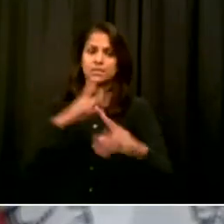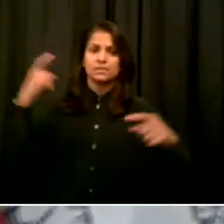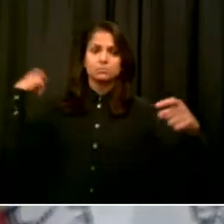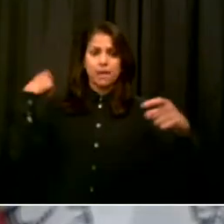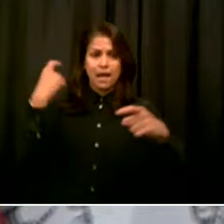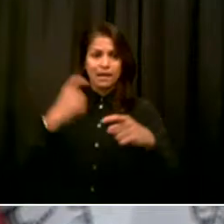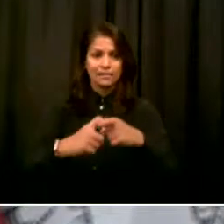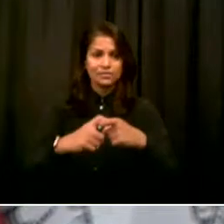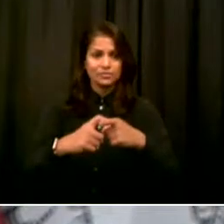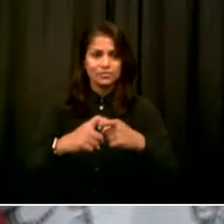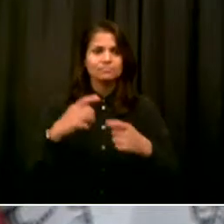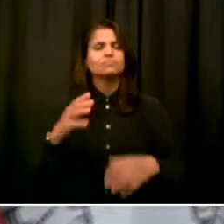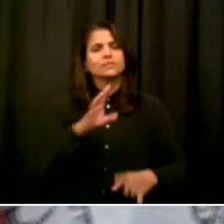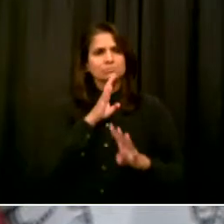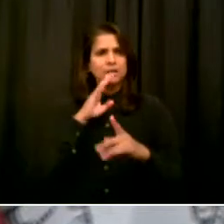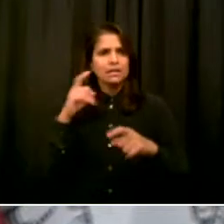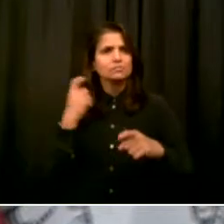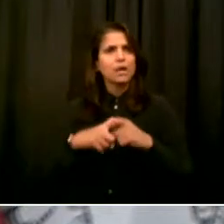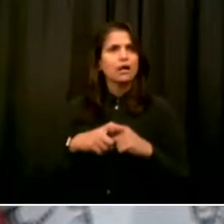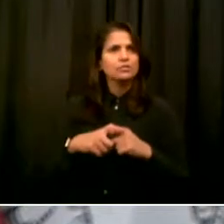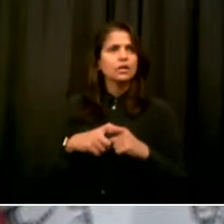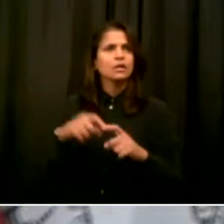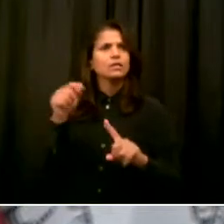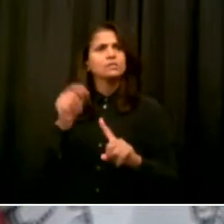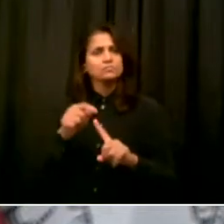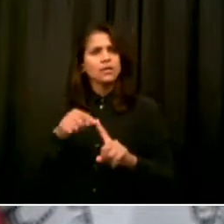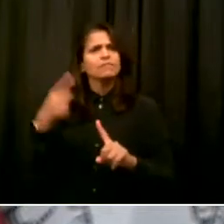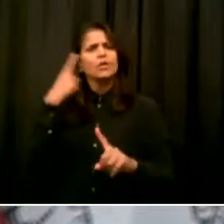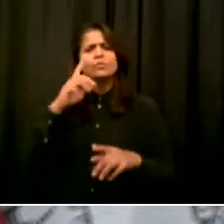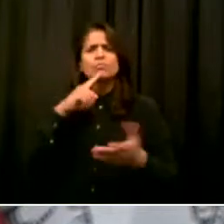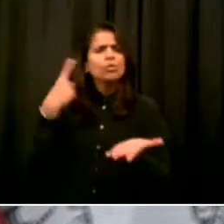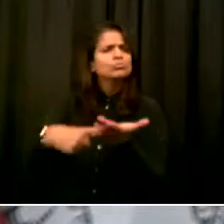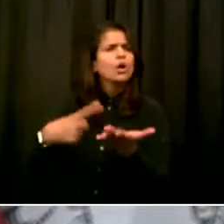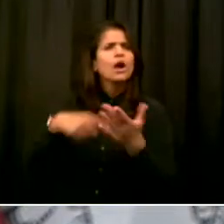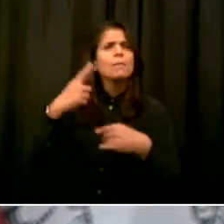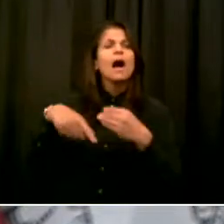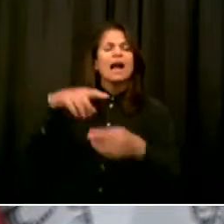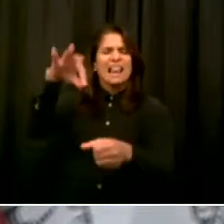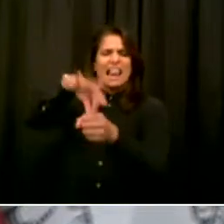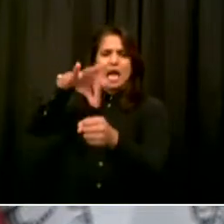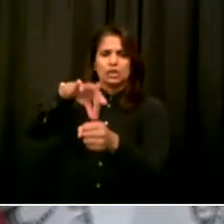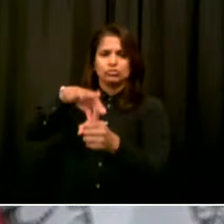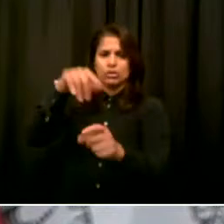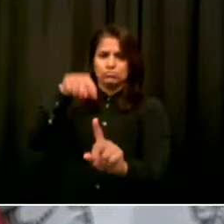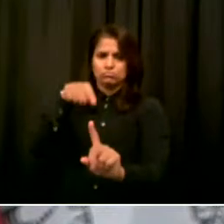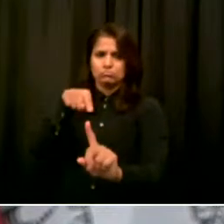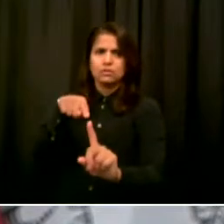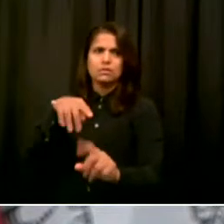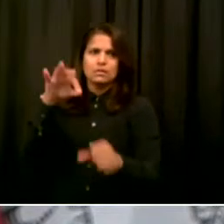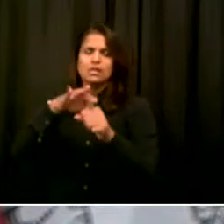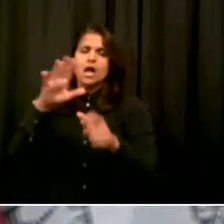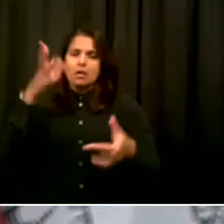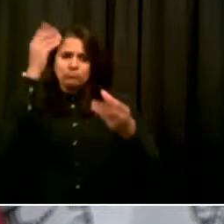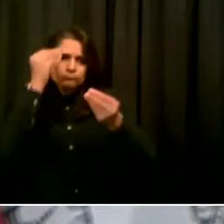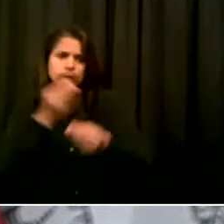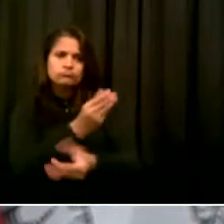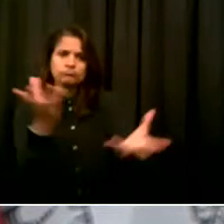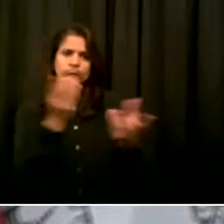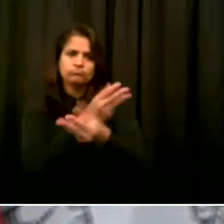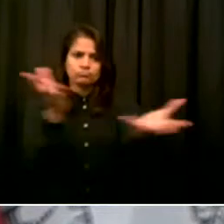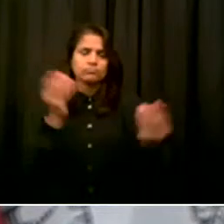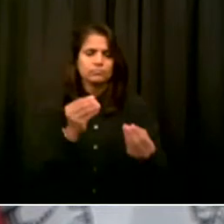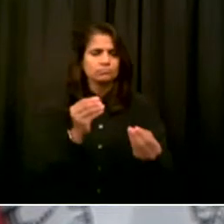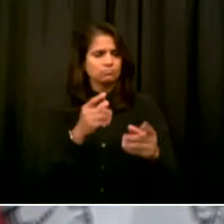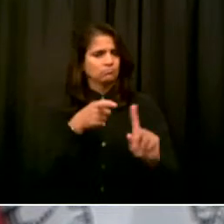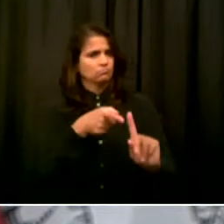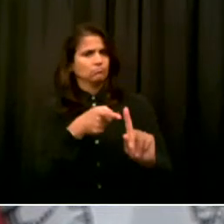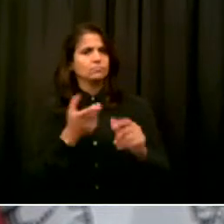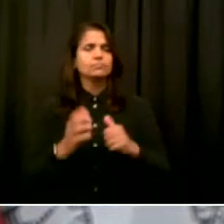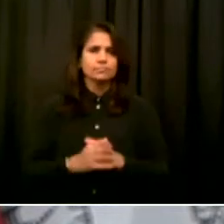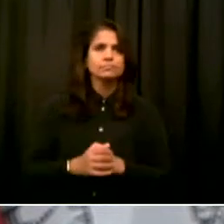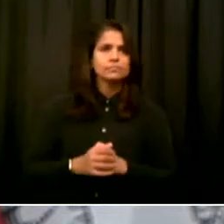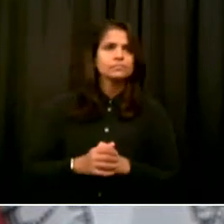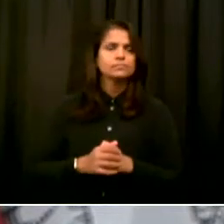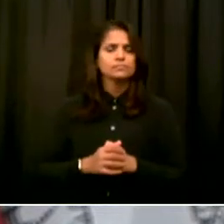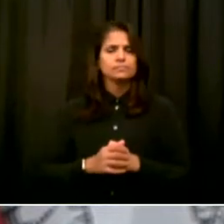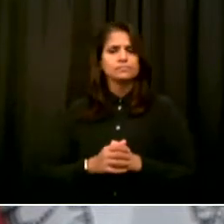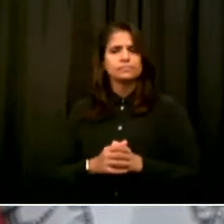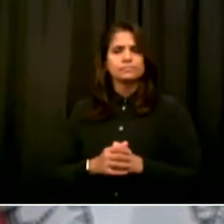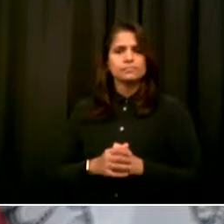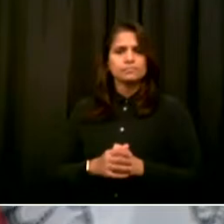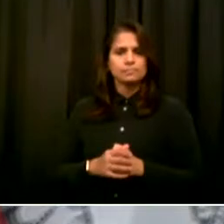BETTER ON OVER THE COMING WEEKS